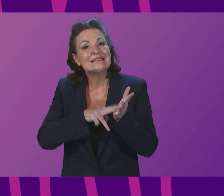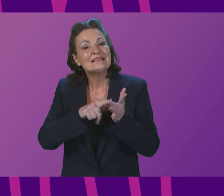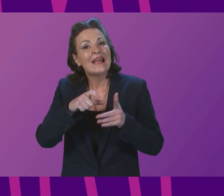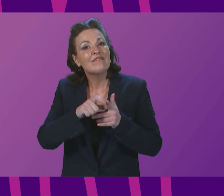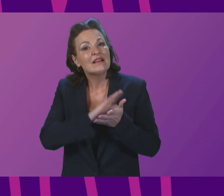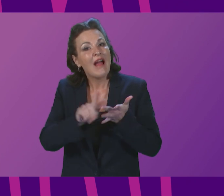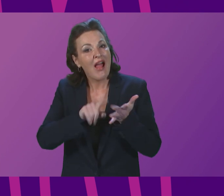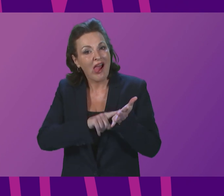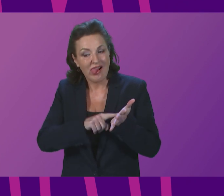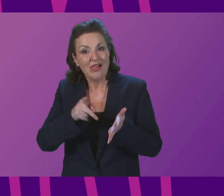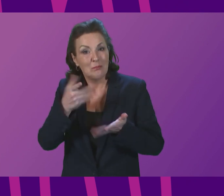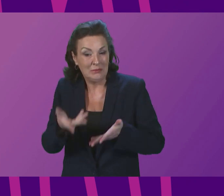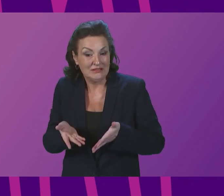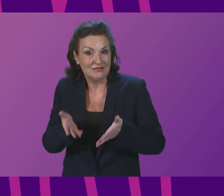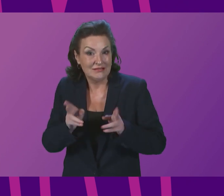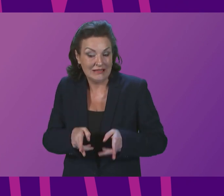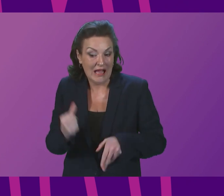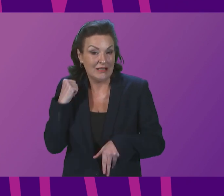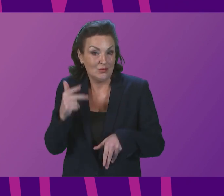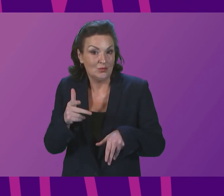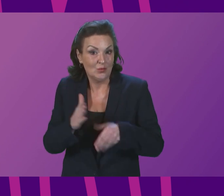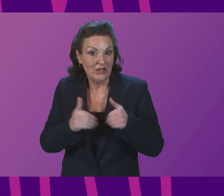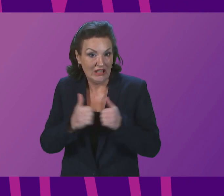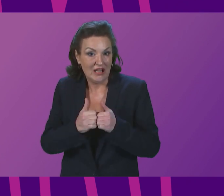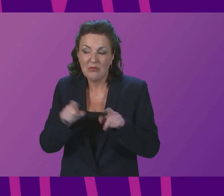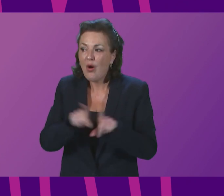tribute that Jamie Greene, who employed him, paid to David.